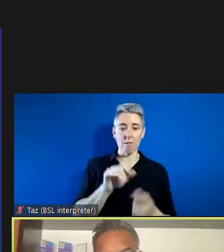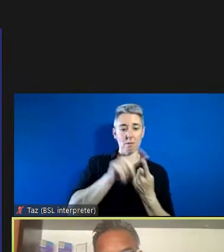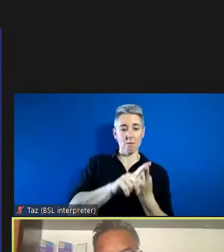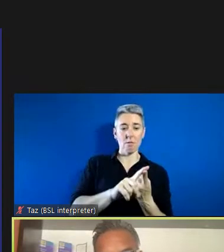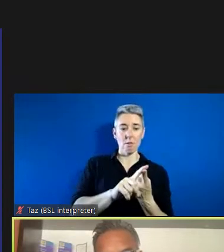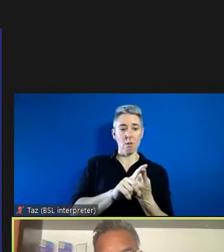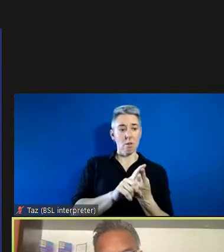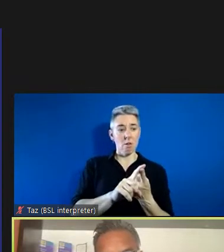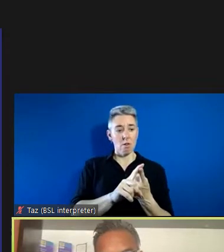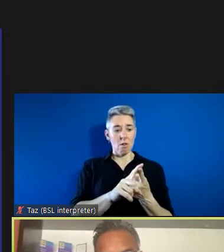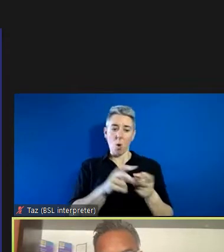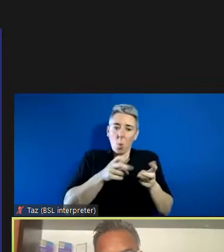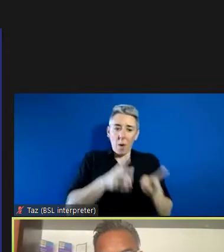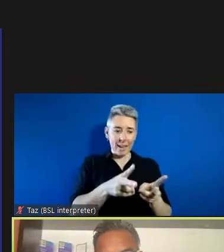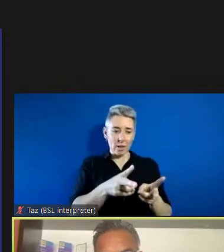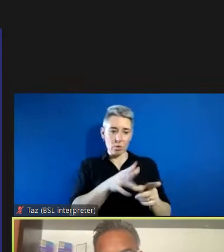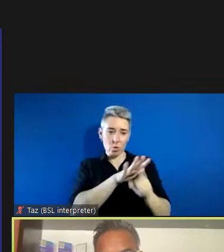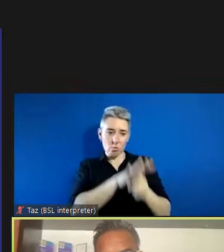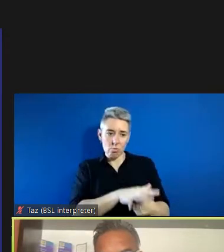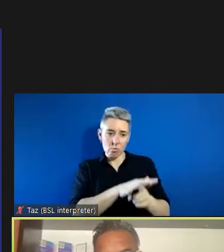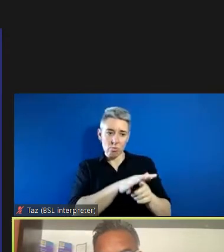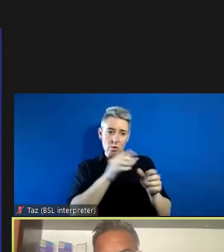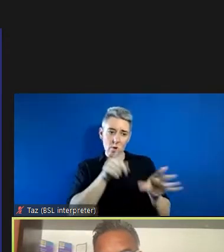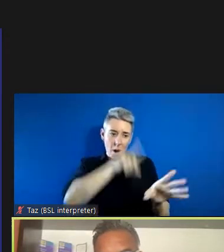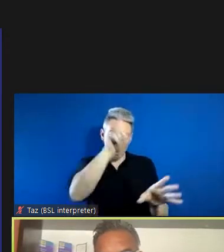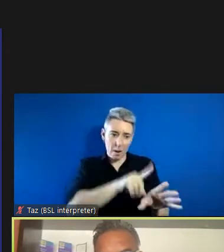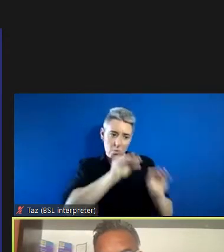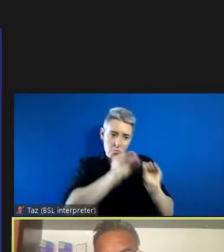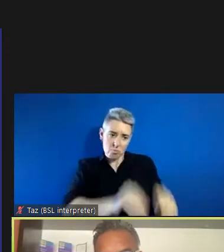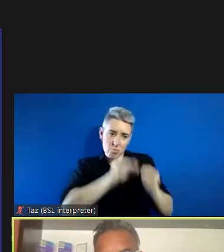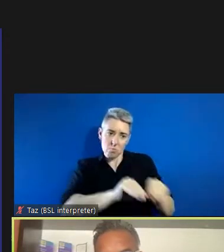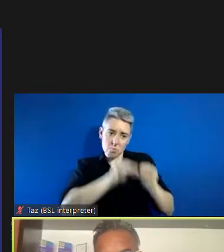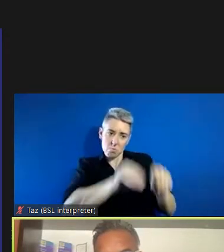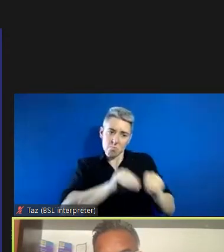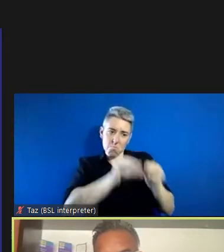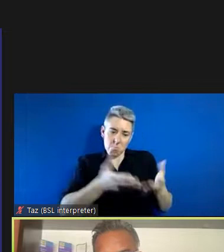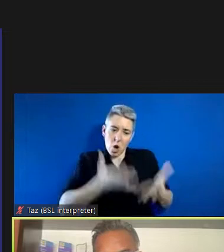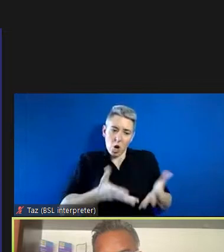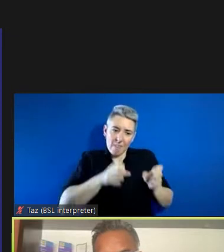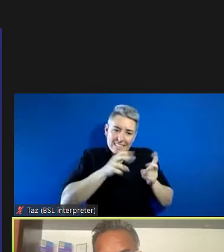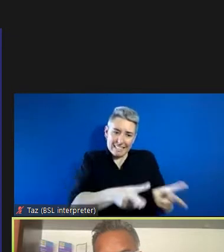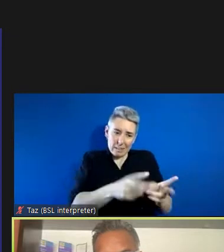the younger generation into the logic of the present system and bring about conformity.